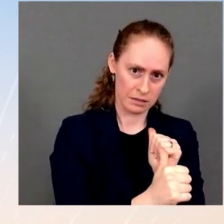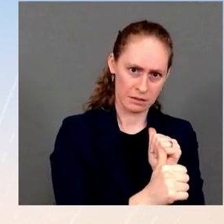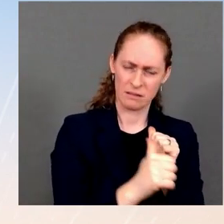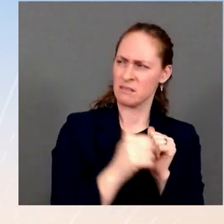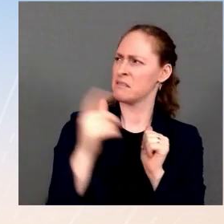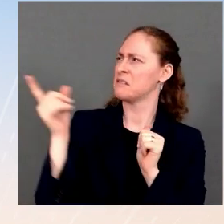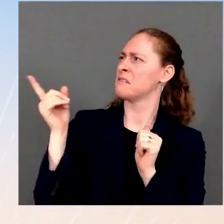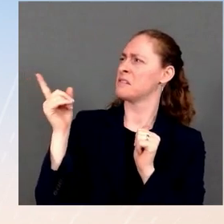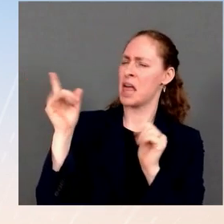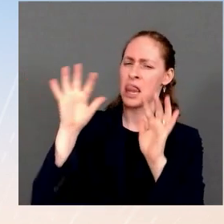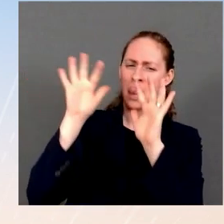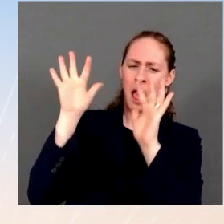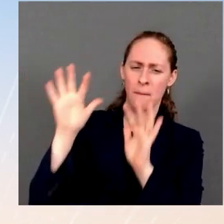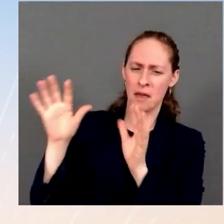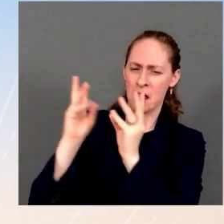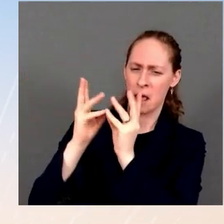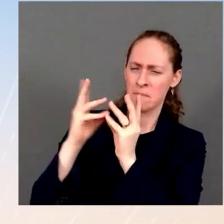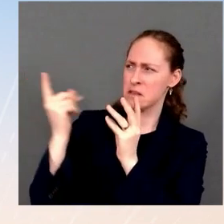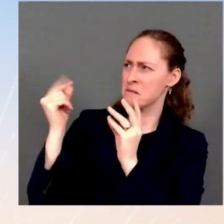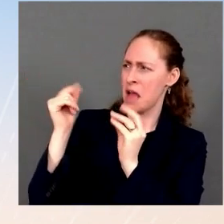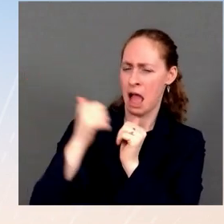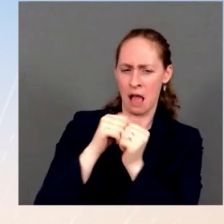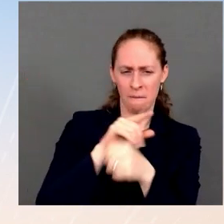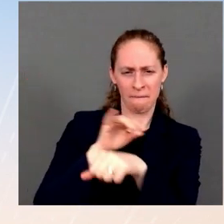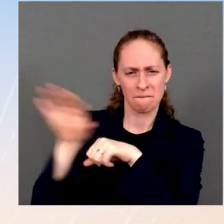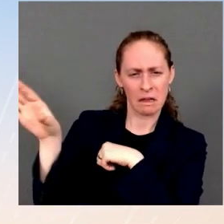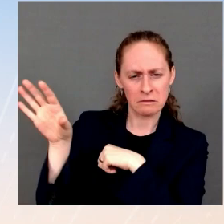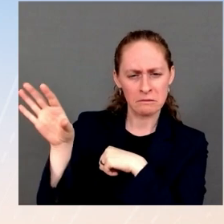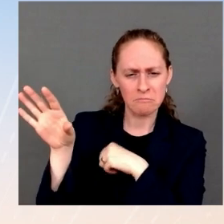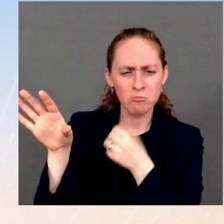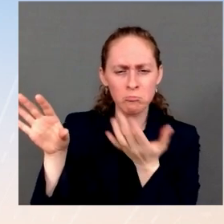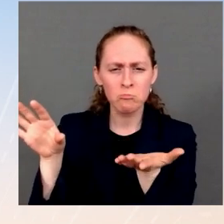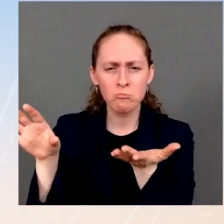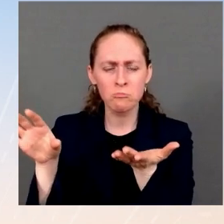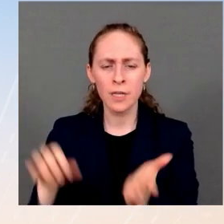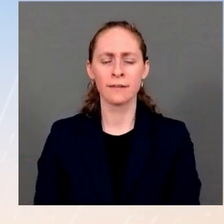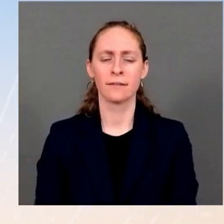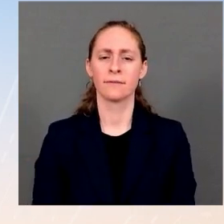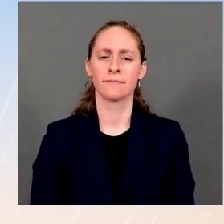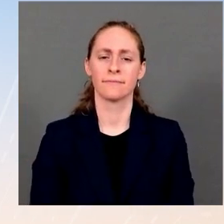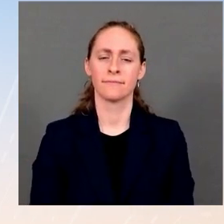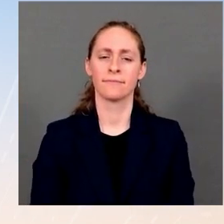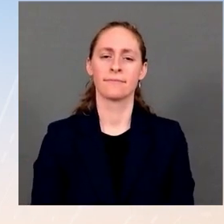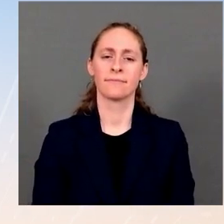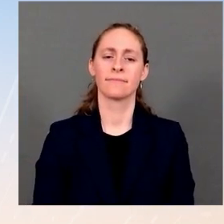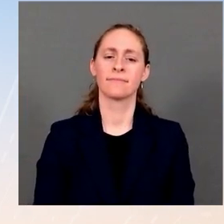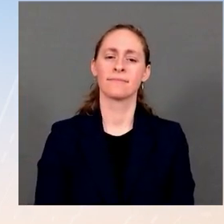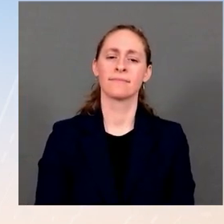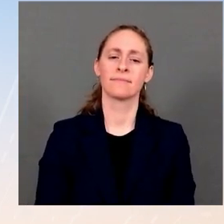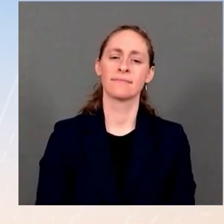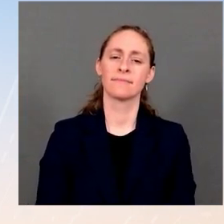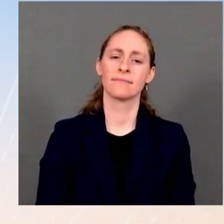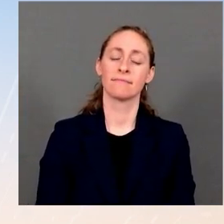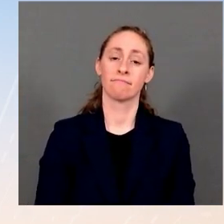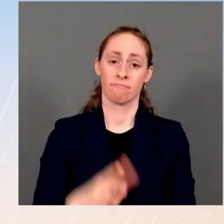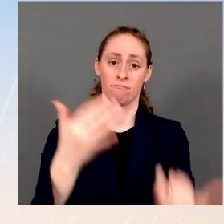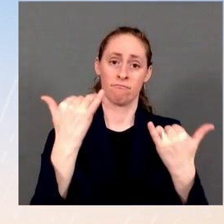I think the American people are excited to see us get to work in taking on something that's festered in communities